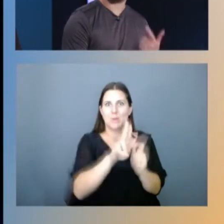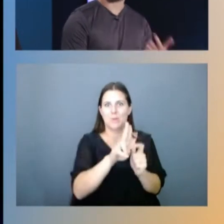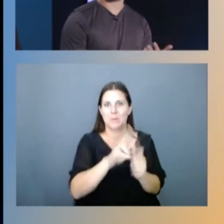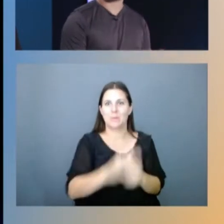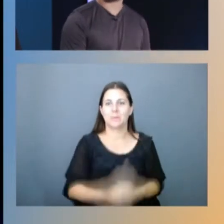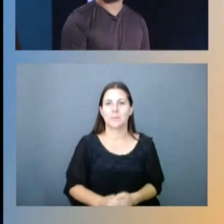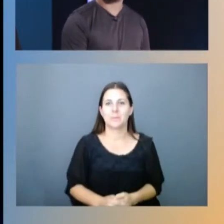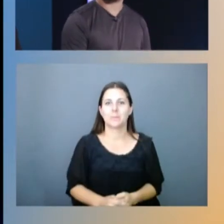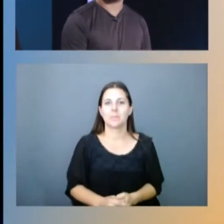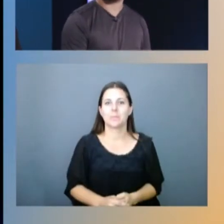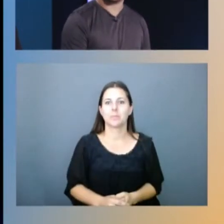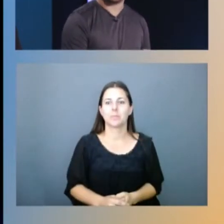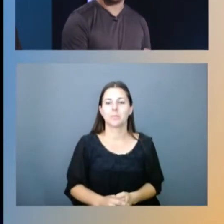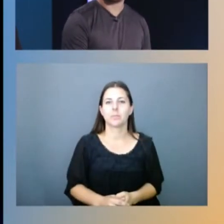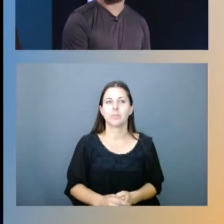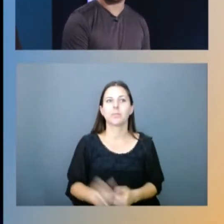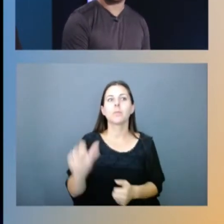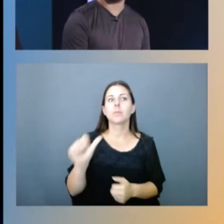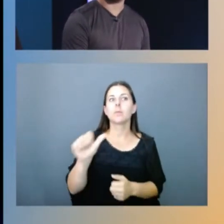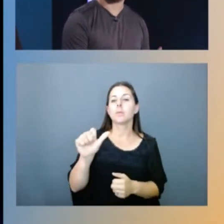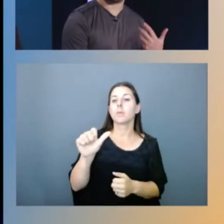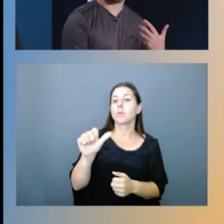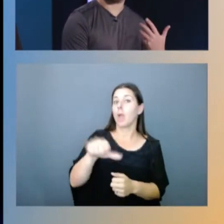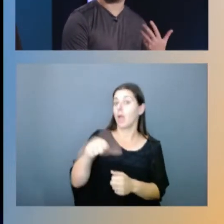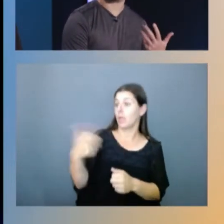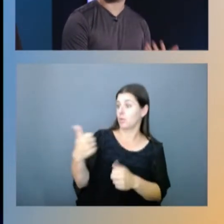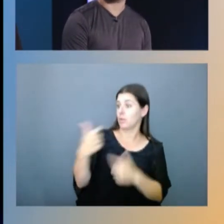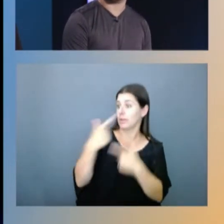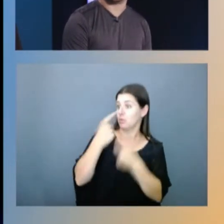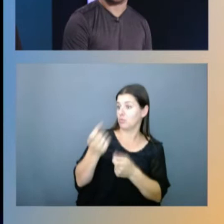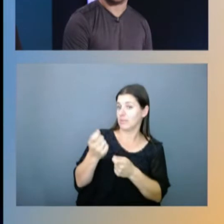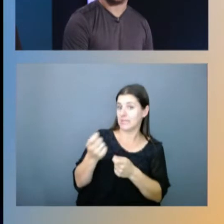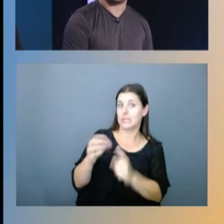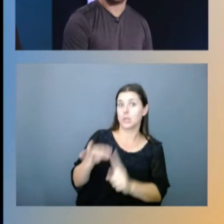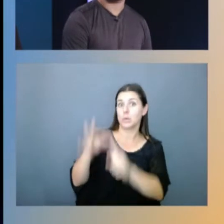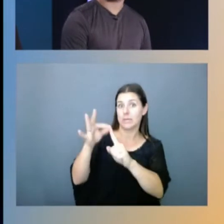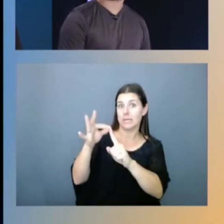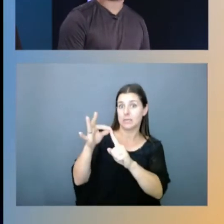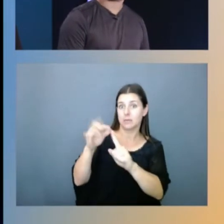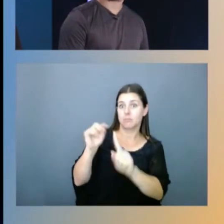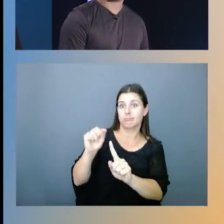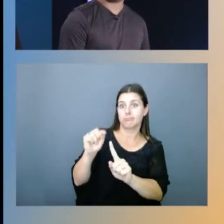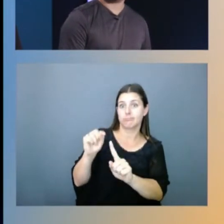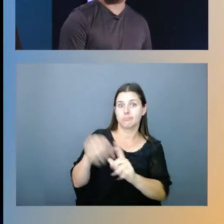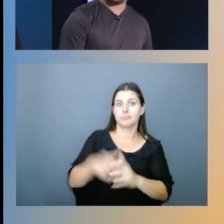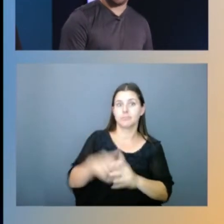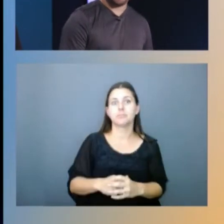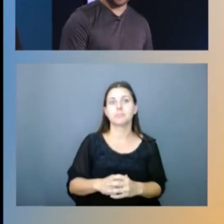about another feature that is interesting and unique, called stochastic rounding. So in Trainium, we baked